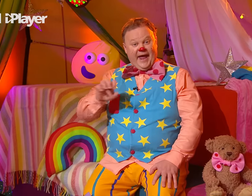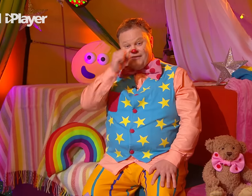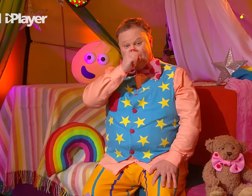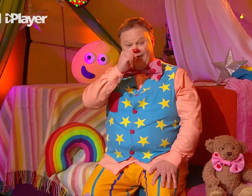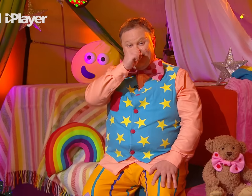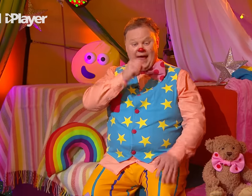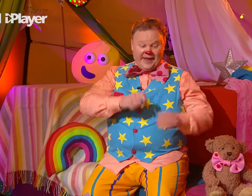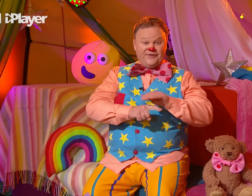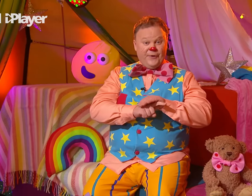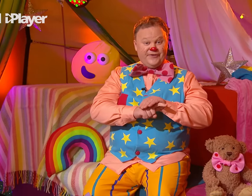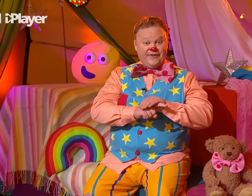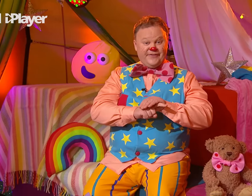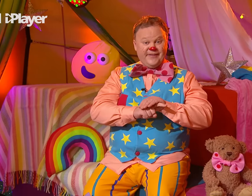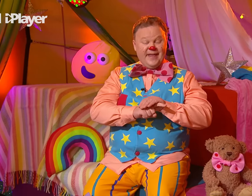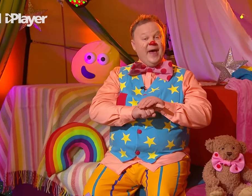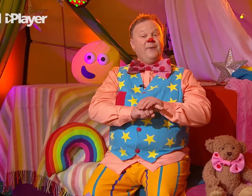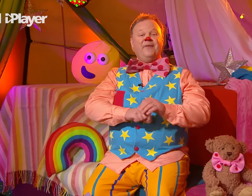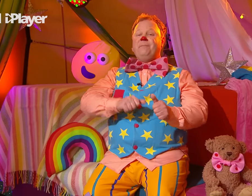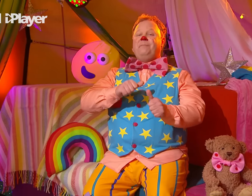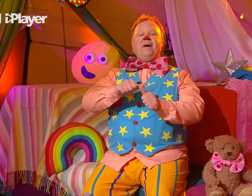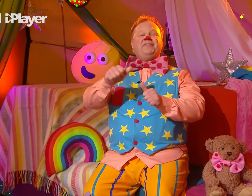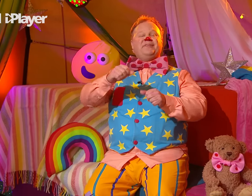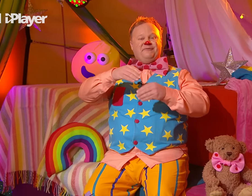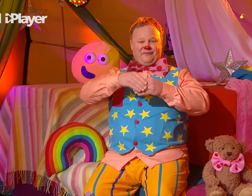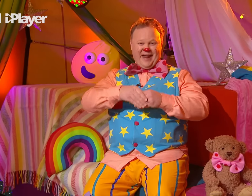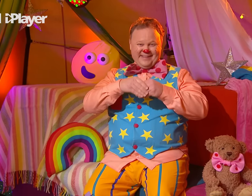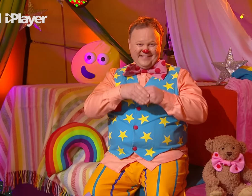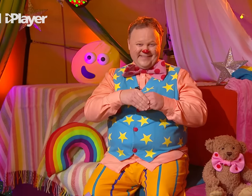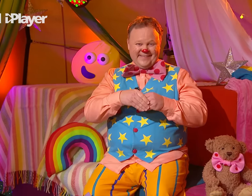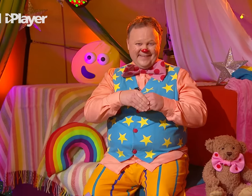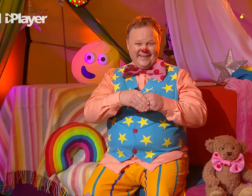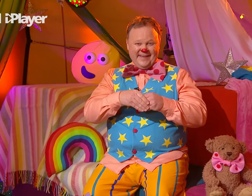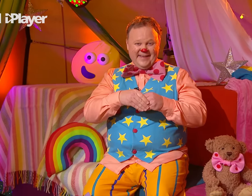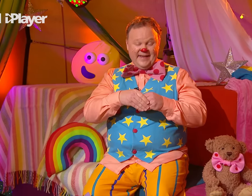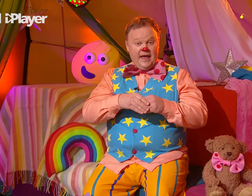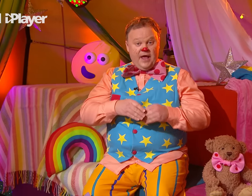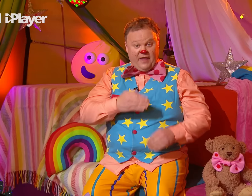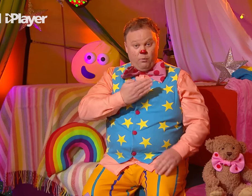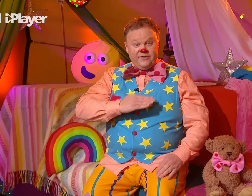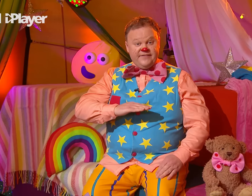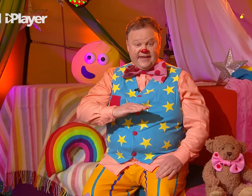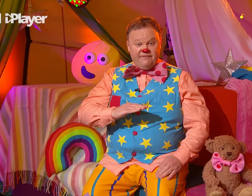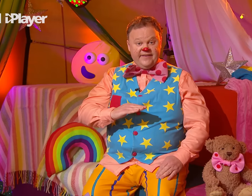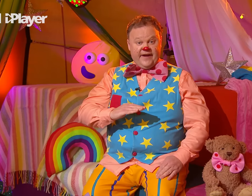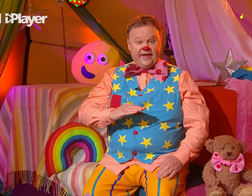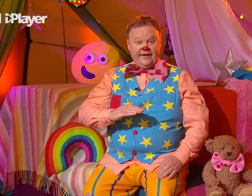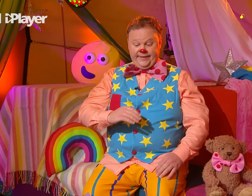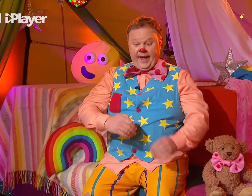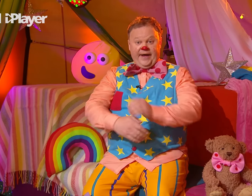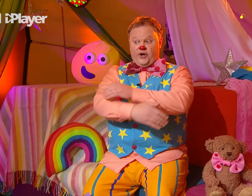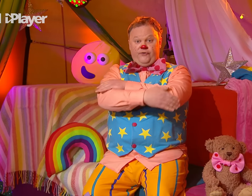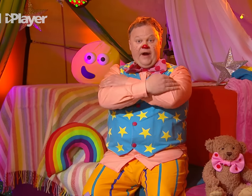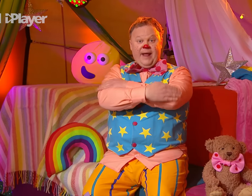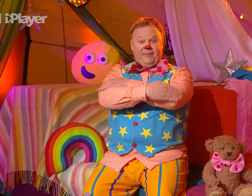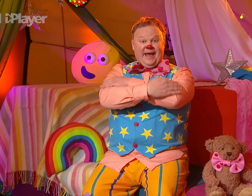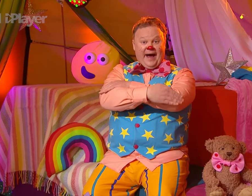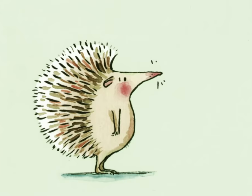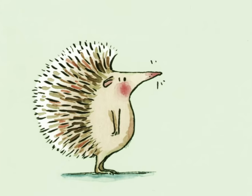hedgehog and tortoise were the best of friends they wanted to give each other a great big hug